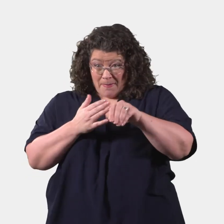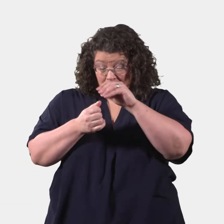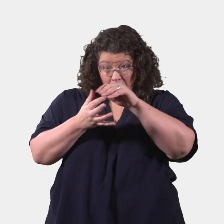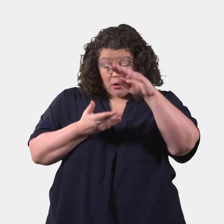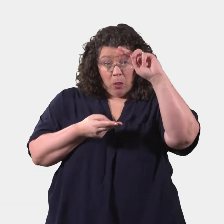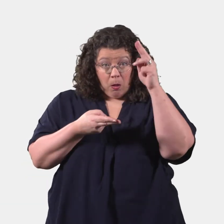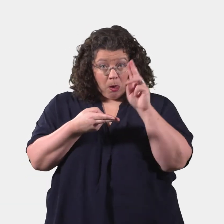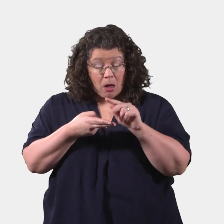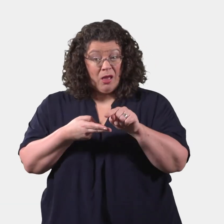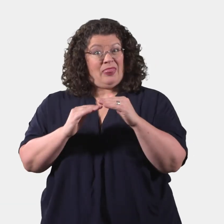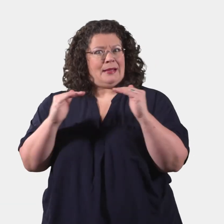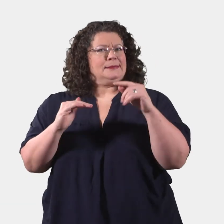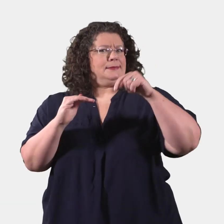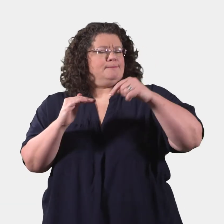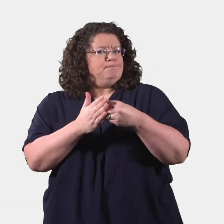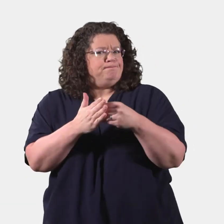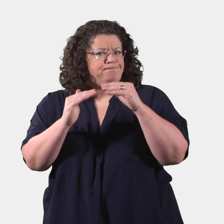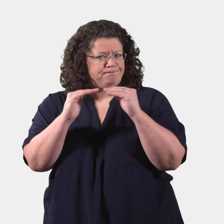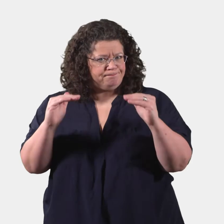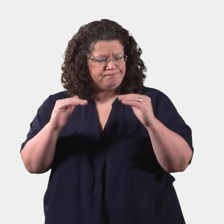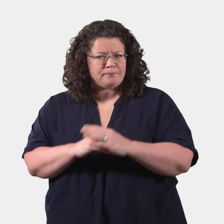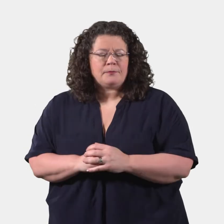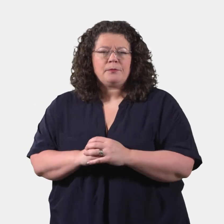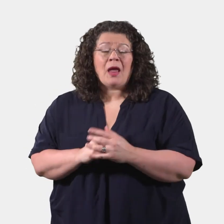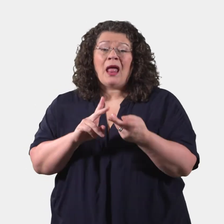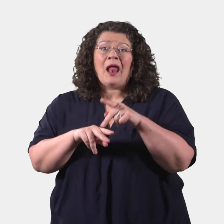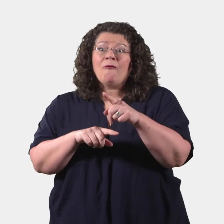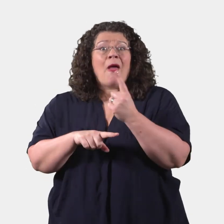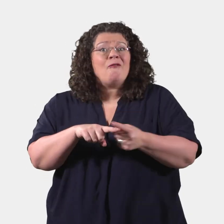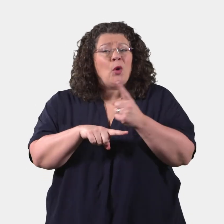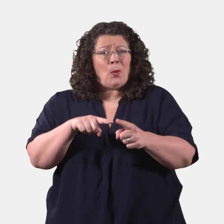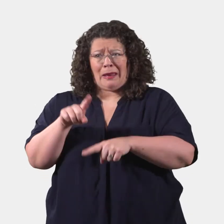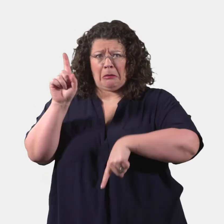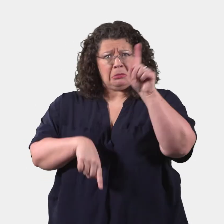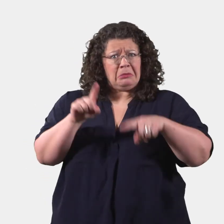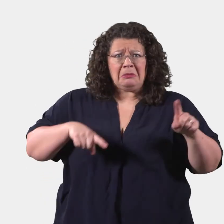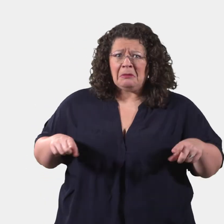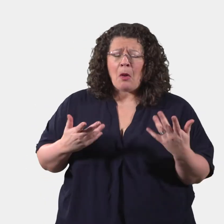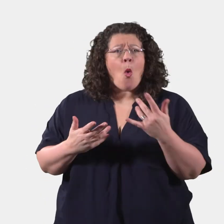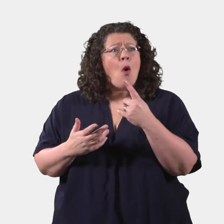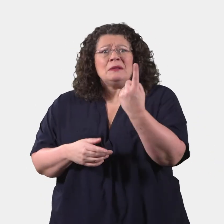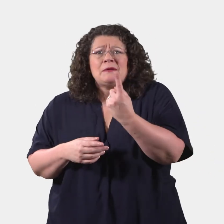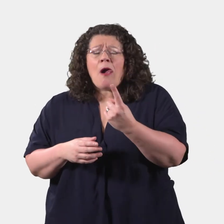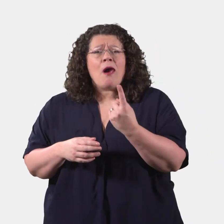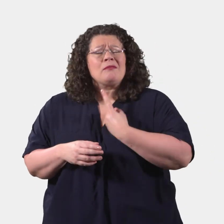If you earn different amounts each week or if you're self-employed, the amount you earn over a set time will be looked at.